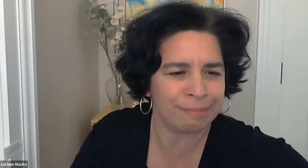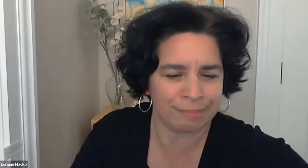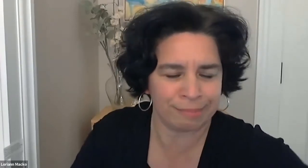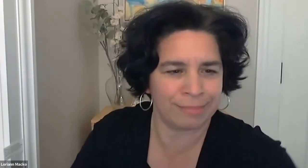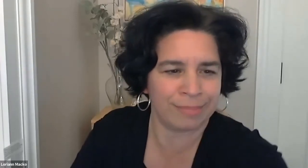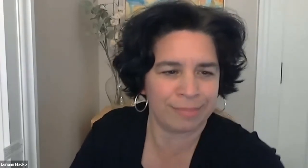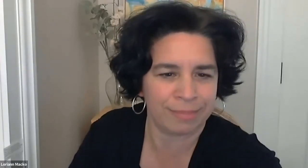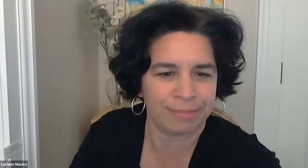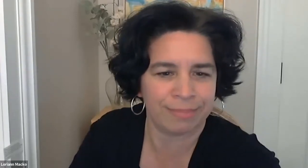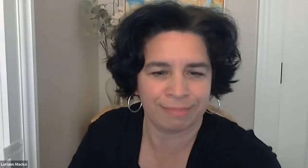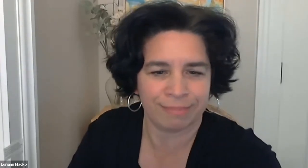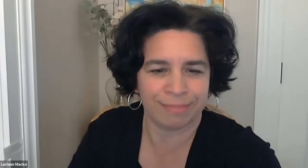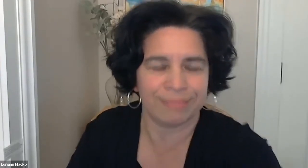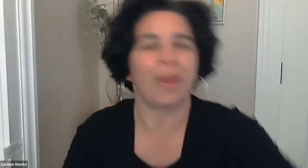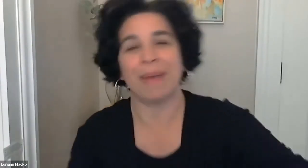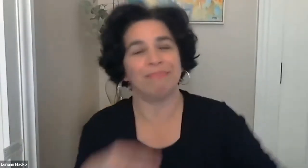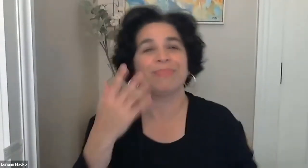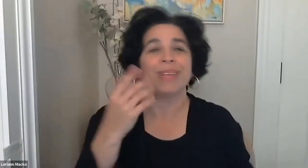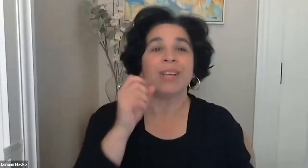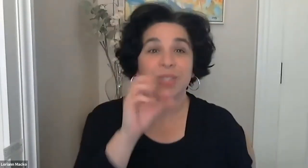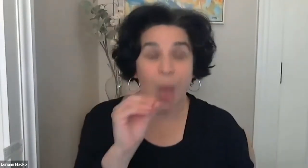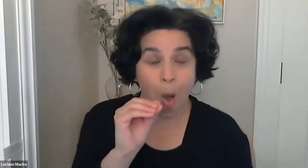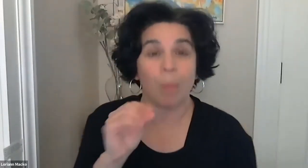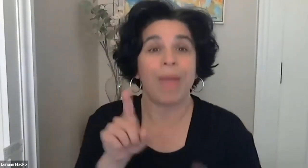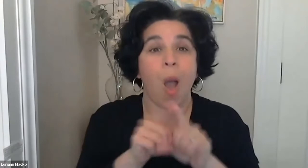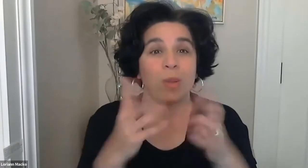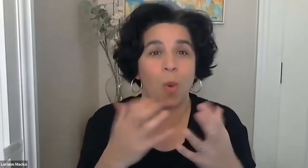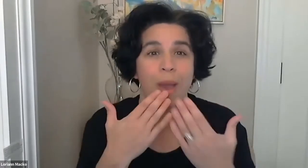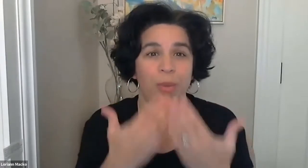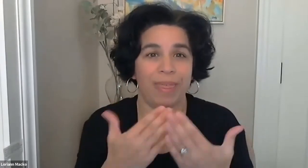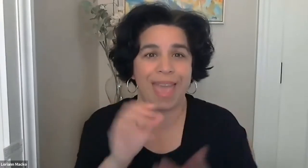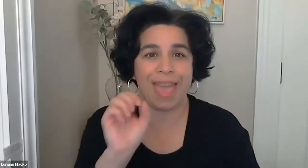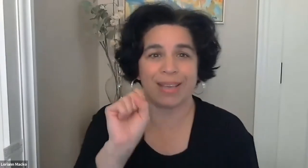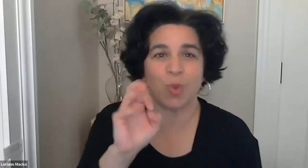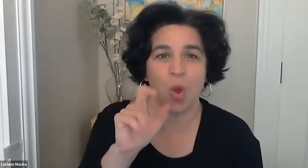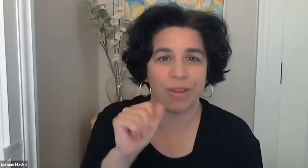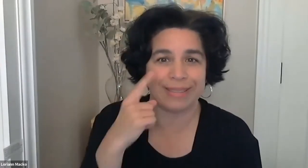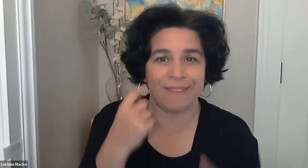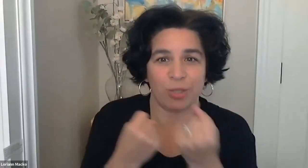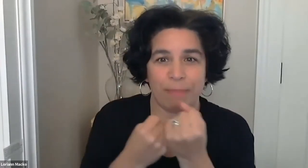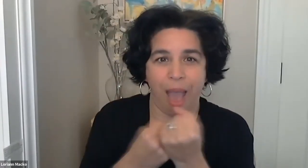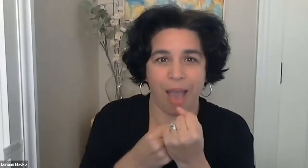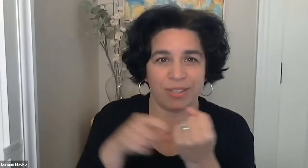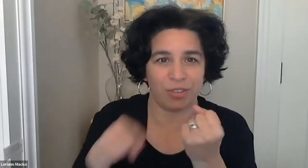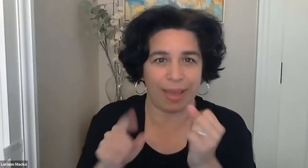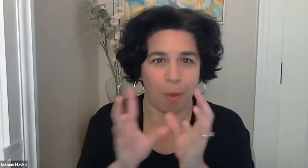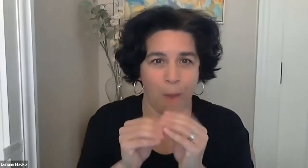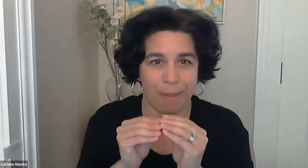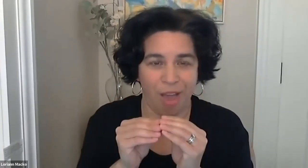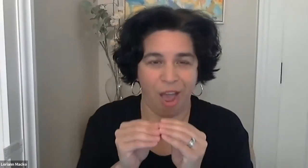I'm sorry. Let me get this. I also wanted to thank, um...